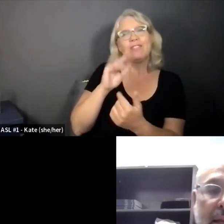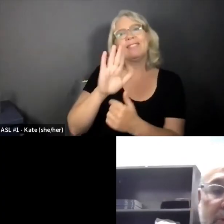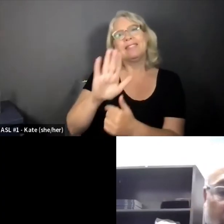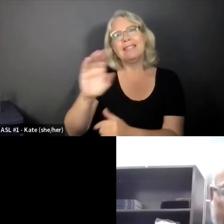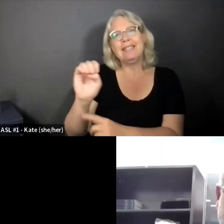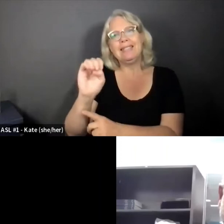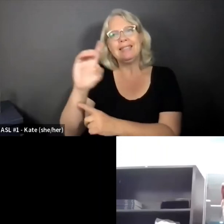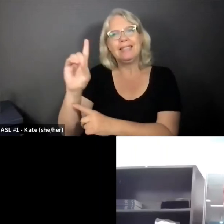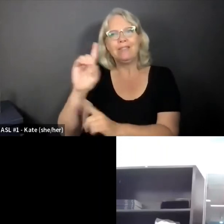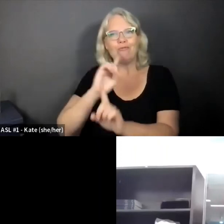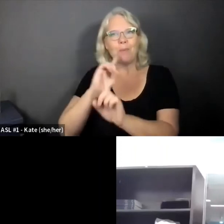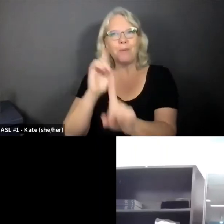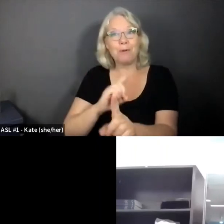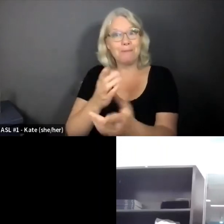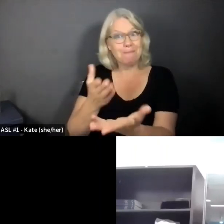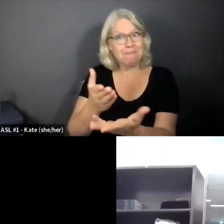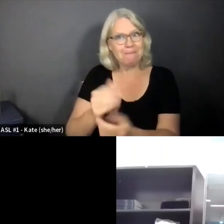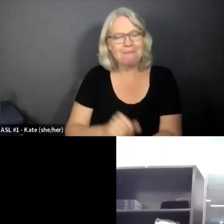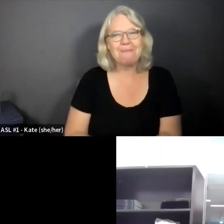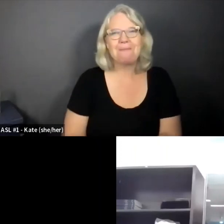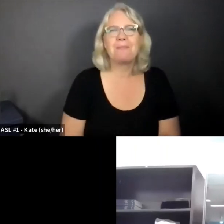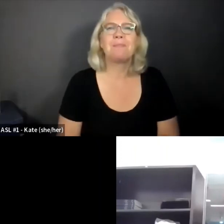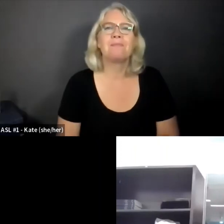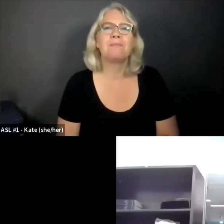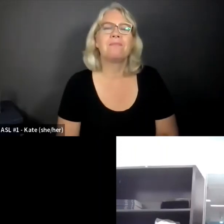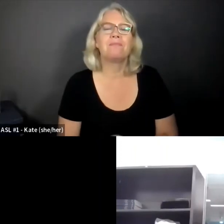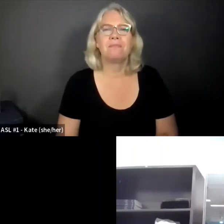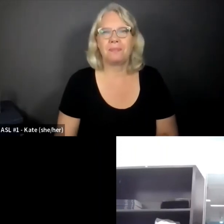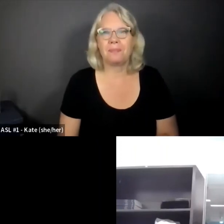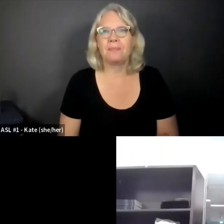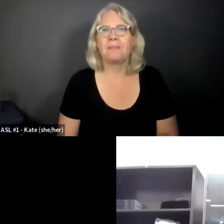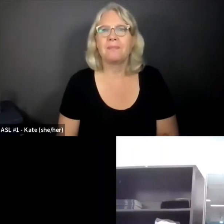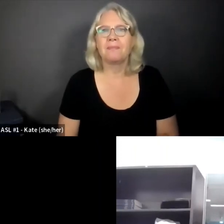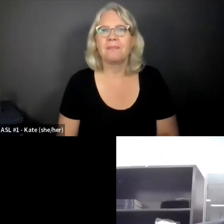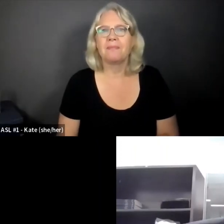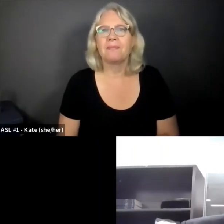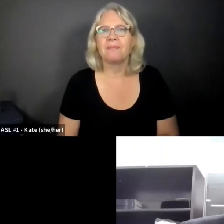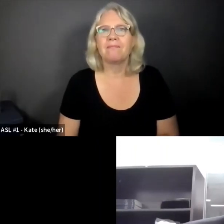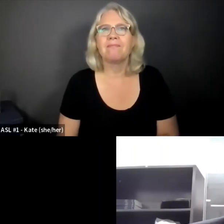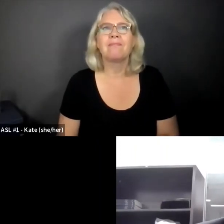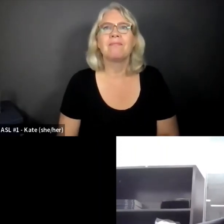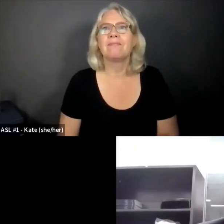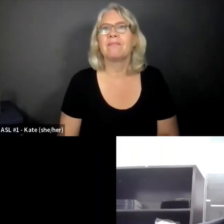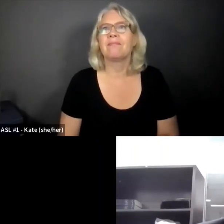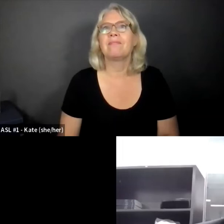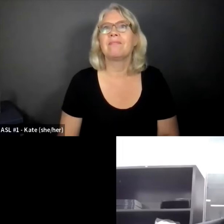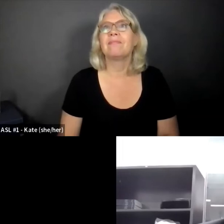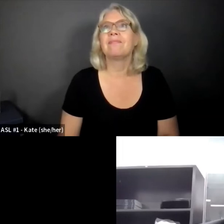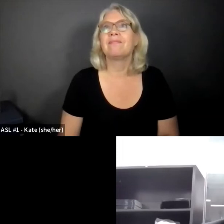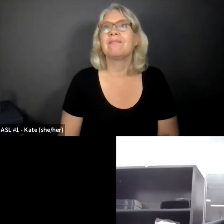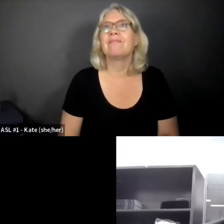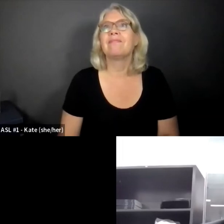THANKS. Robert Lattanzio : THANK YOU, DOUGLAS. THANK YOU FOR THOSE KIND WORDS.